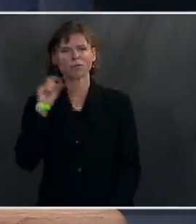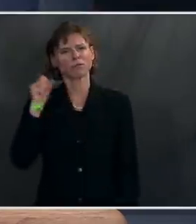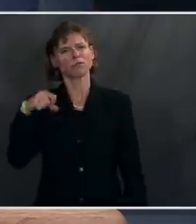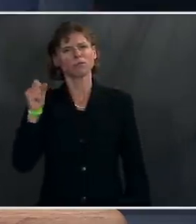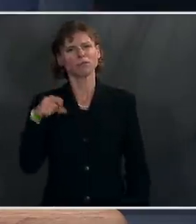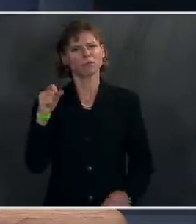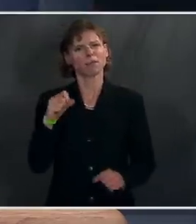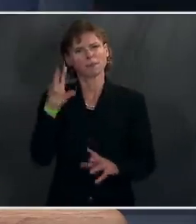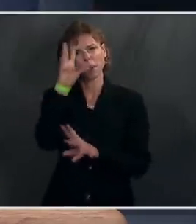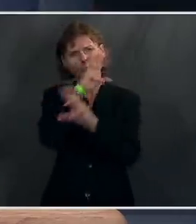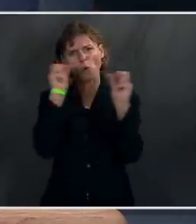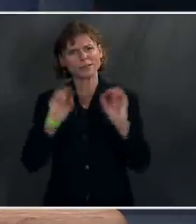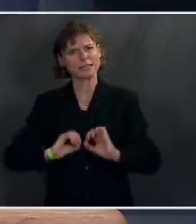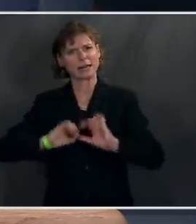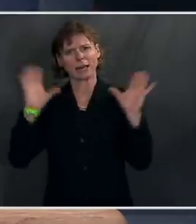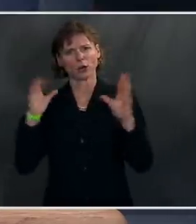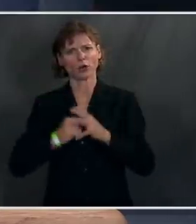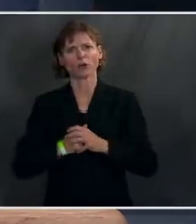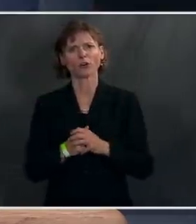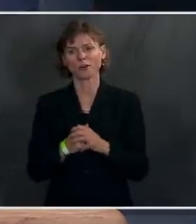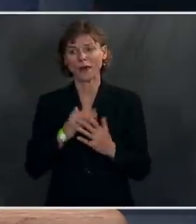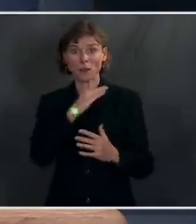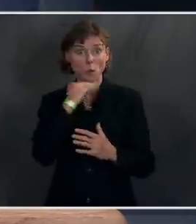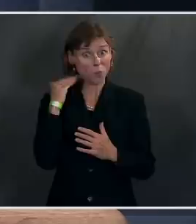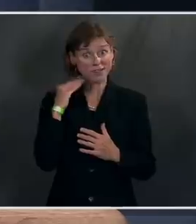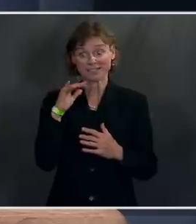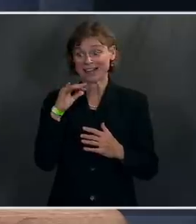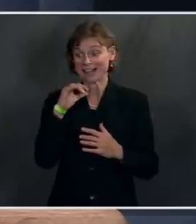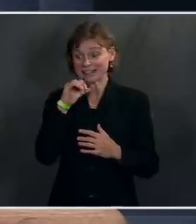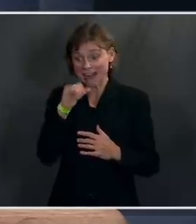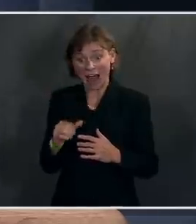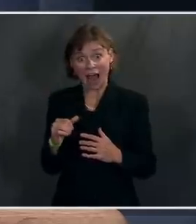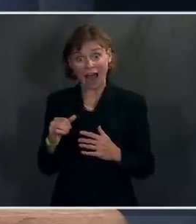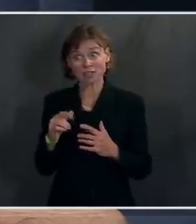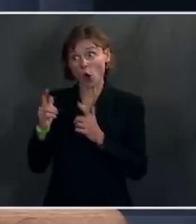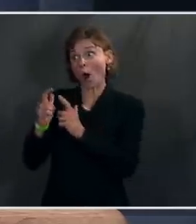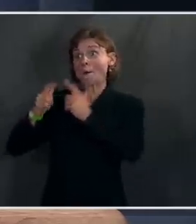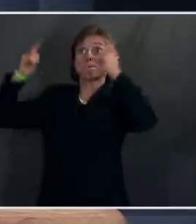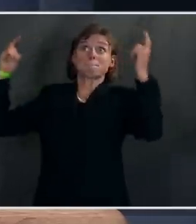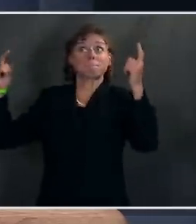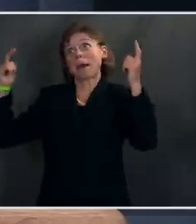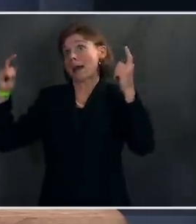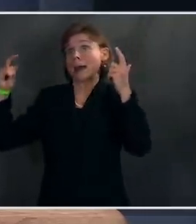that our risk is not having a package that's too big. It's having a package that's too small.